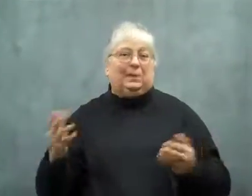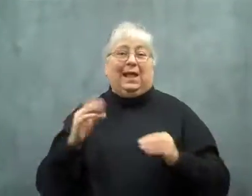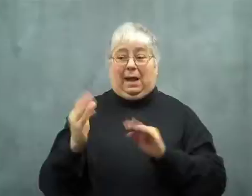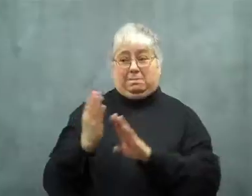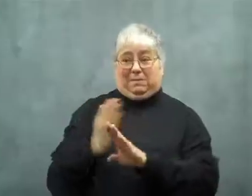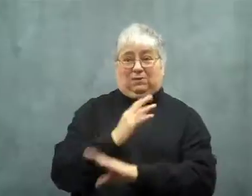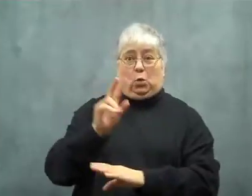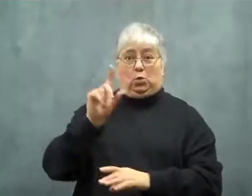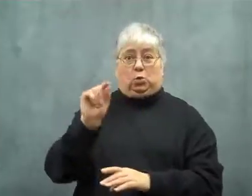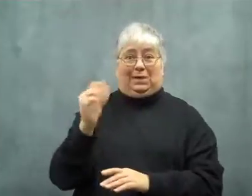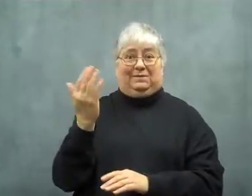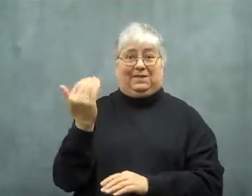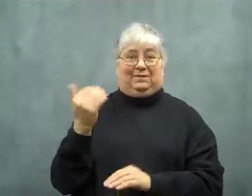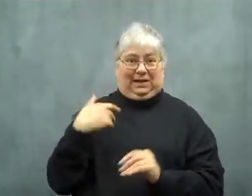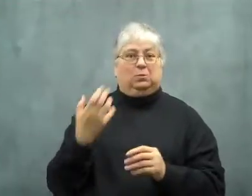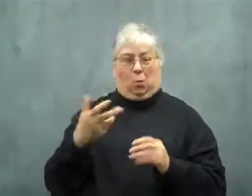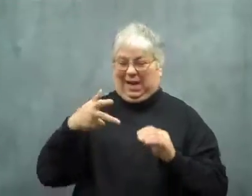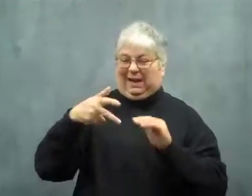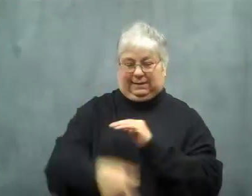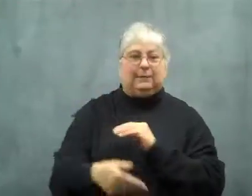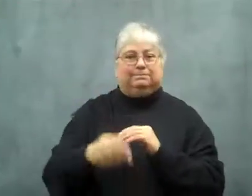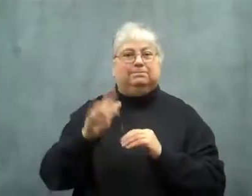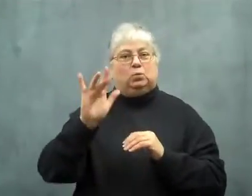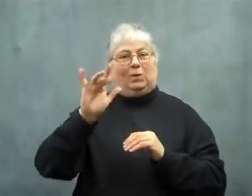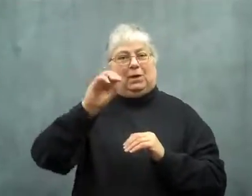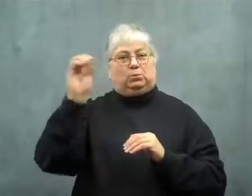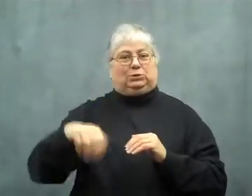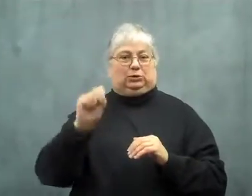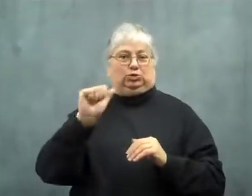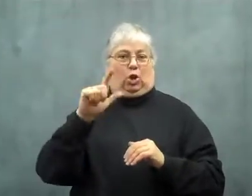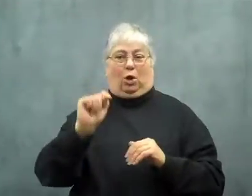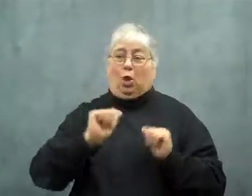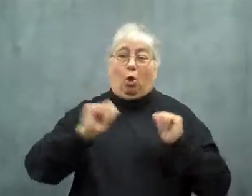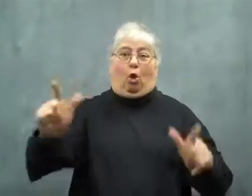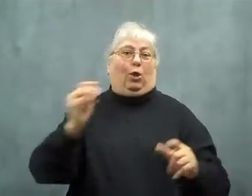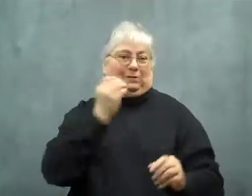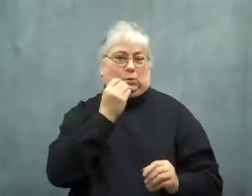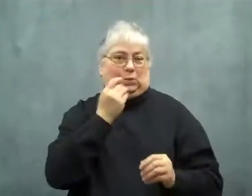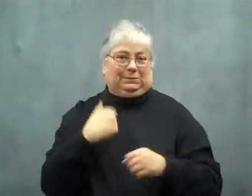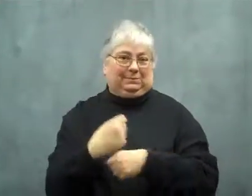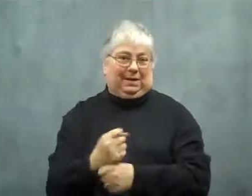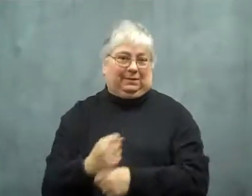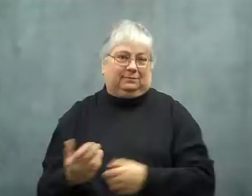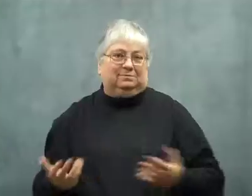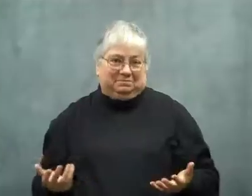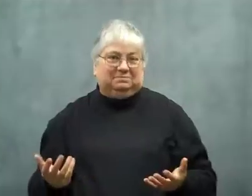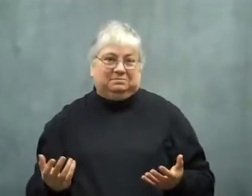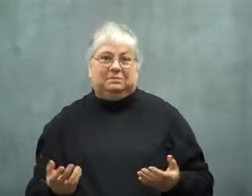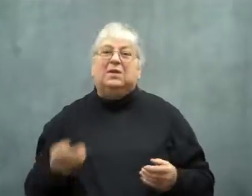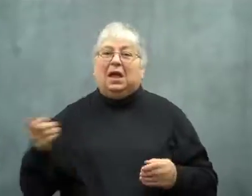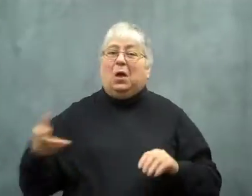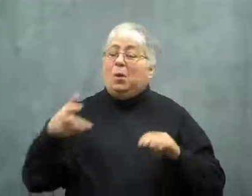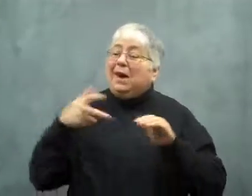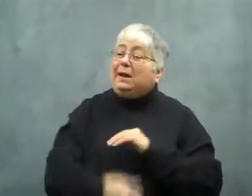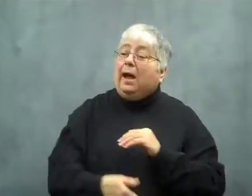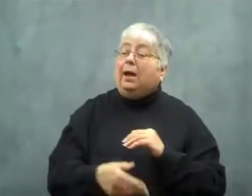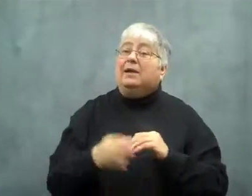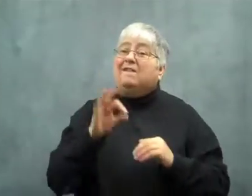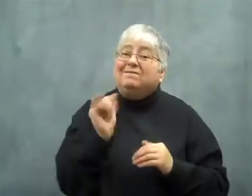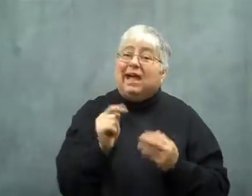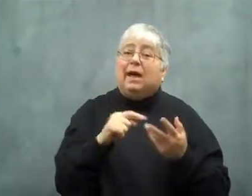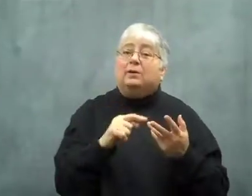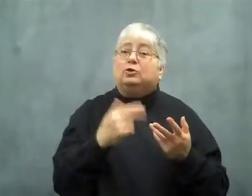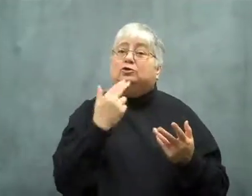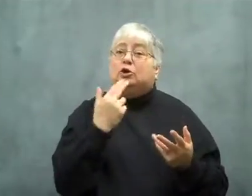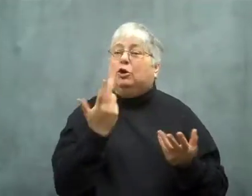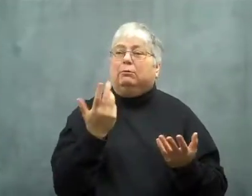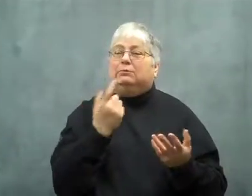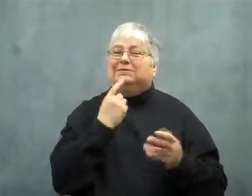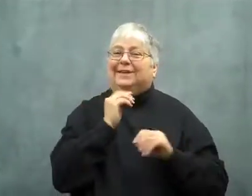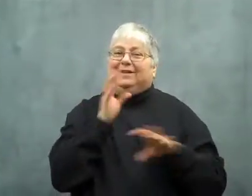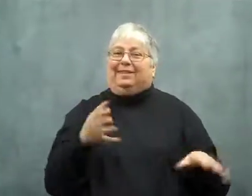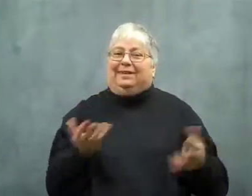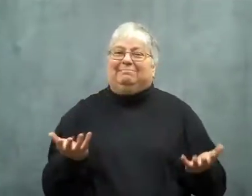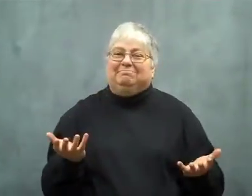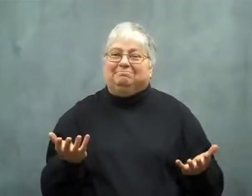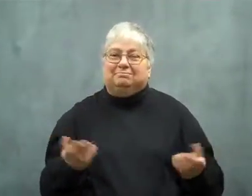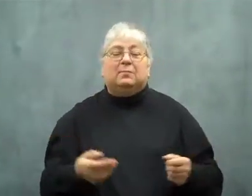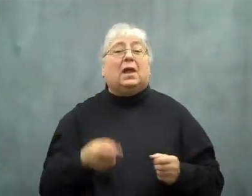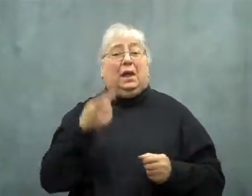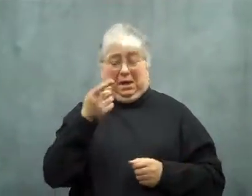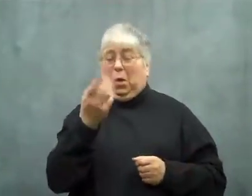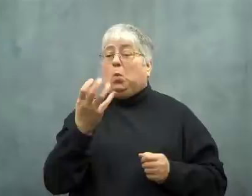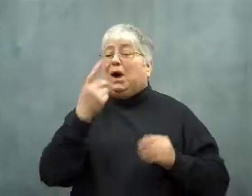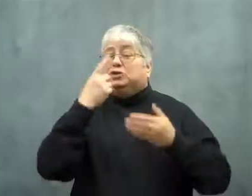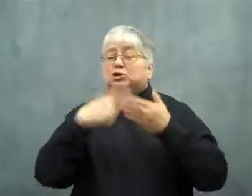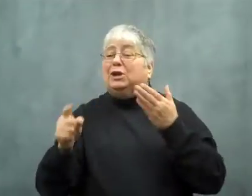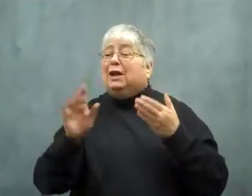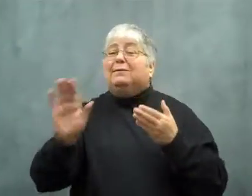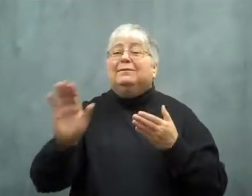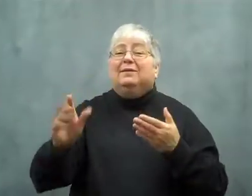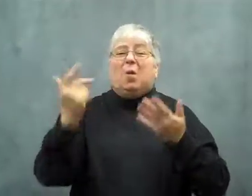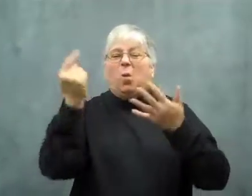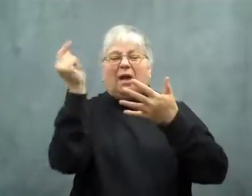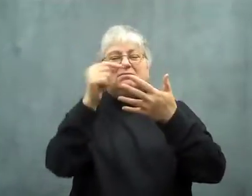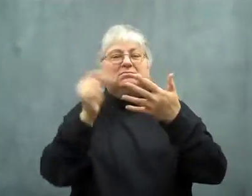By 2015, all their products are to have 25% less salt.